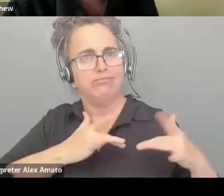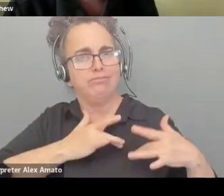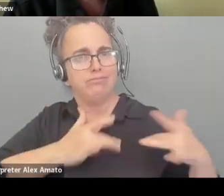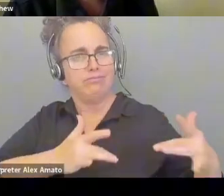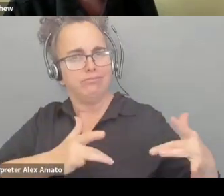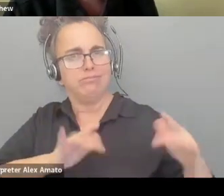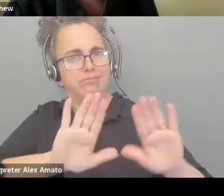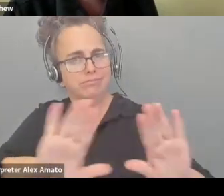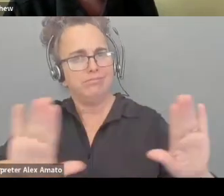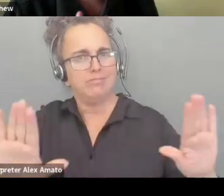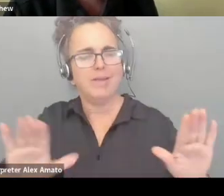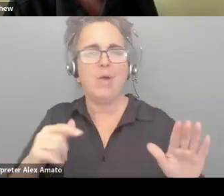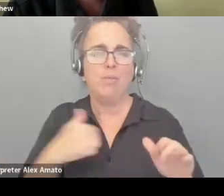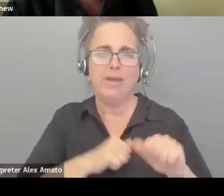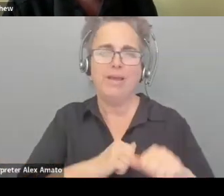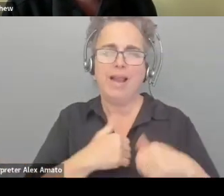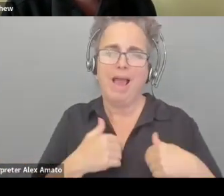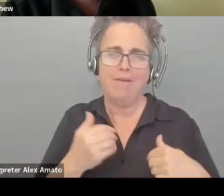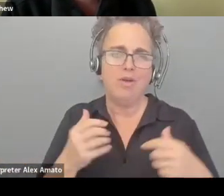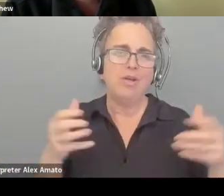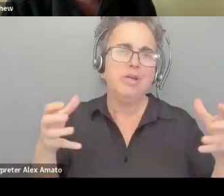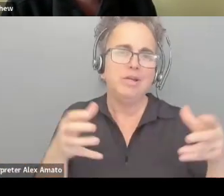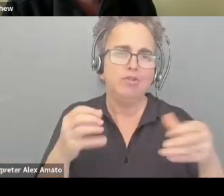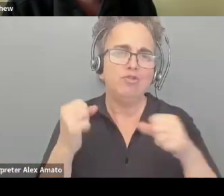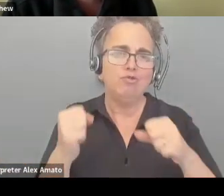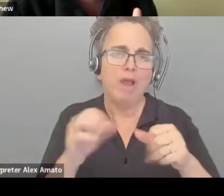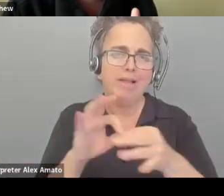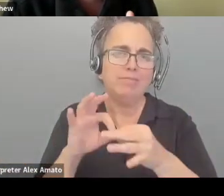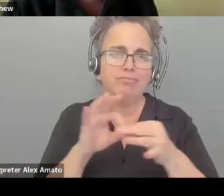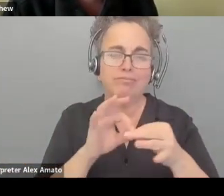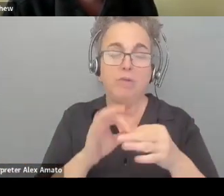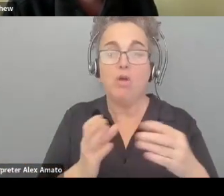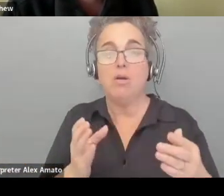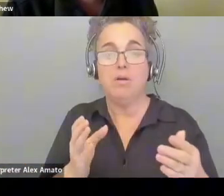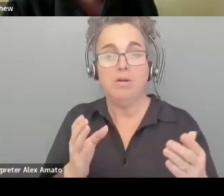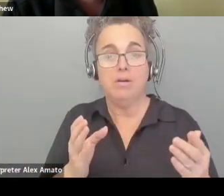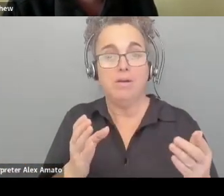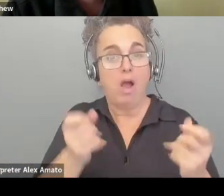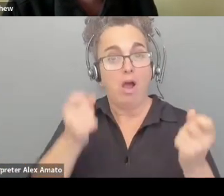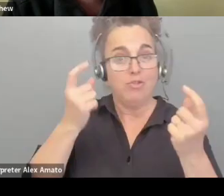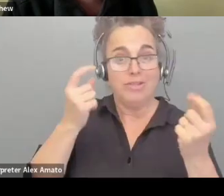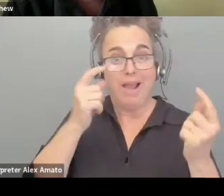community and strength and knowledge. Here I think about cross disability understanding as a way to approach all disability topics.